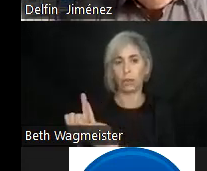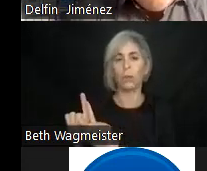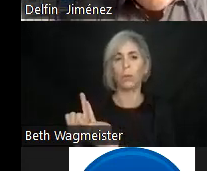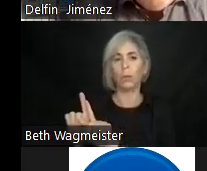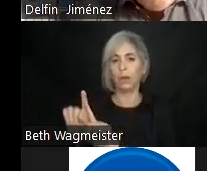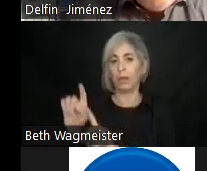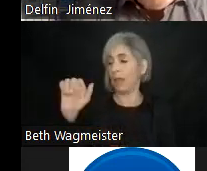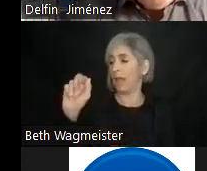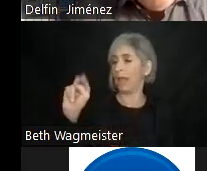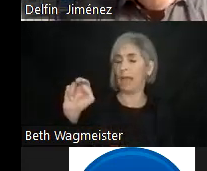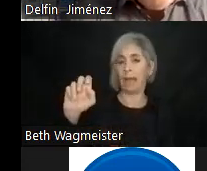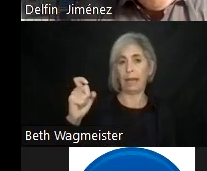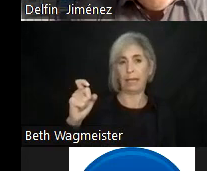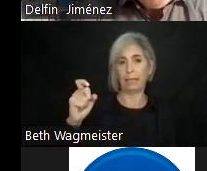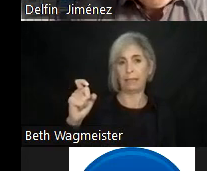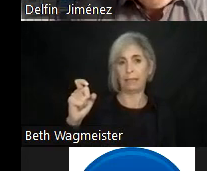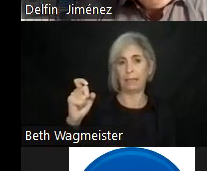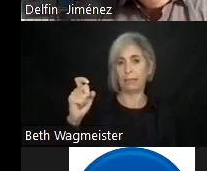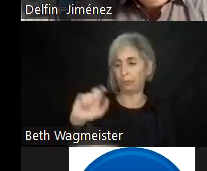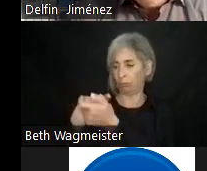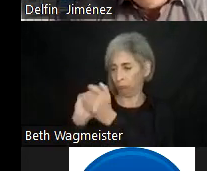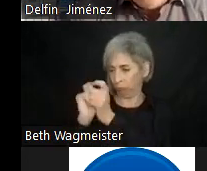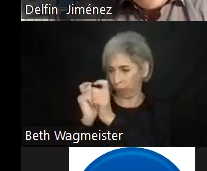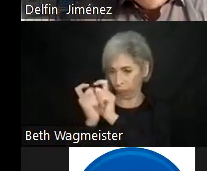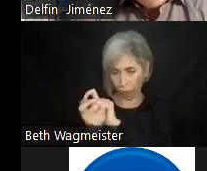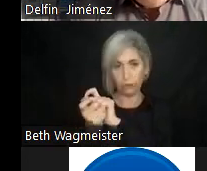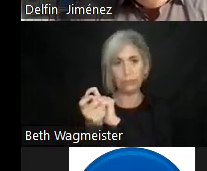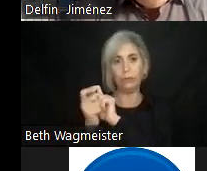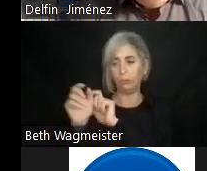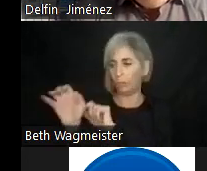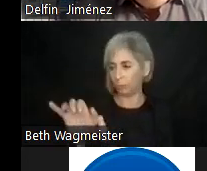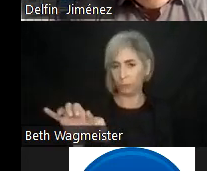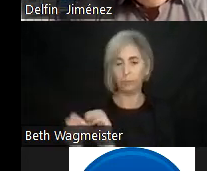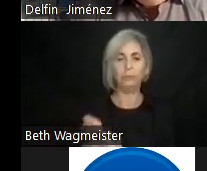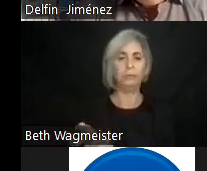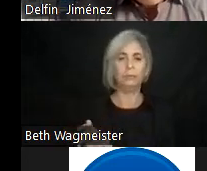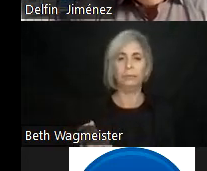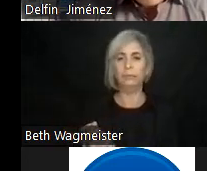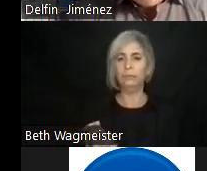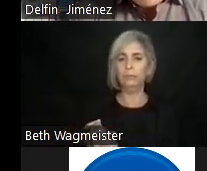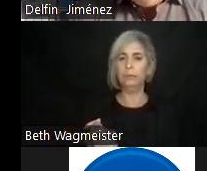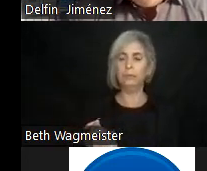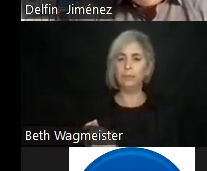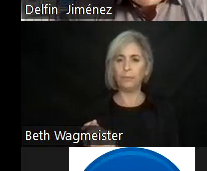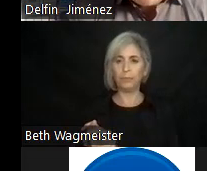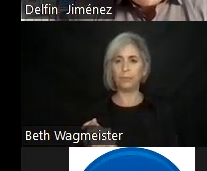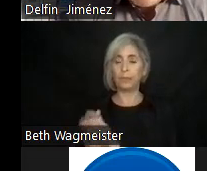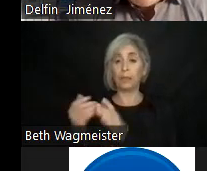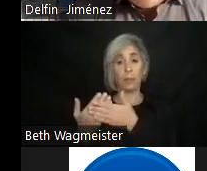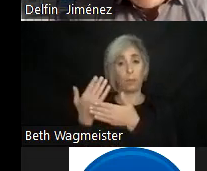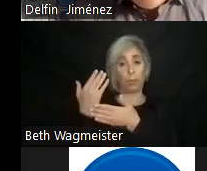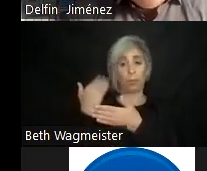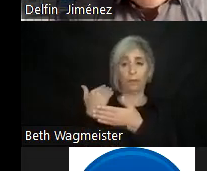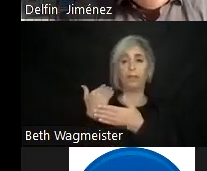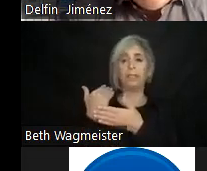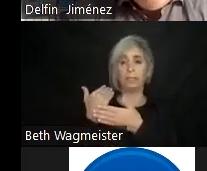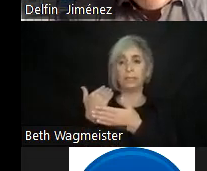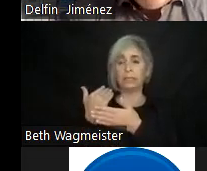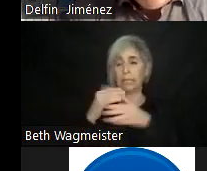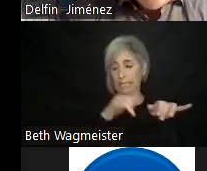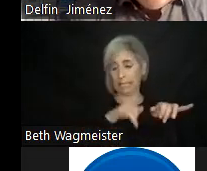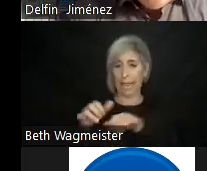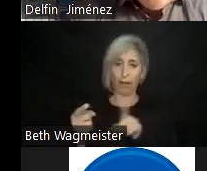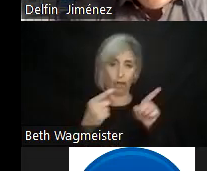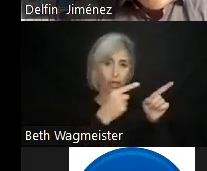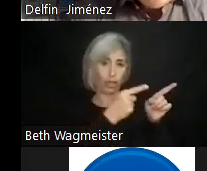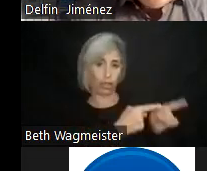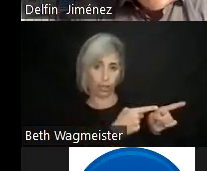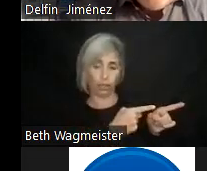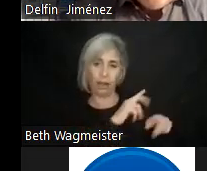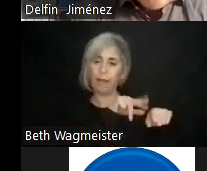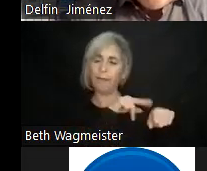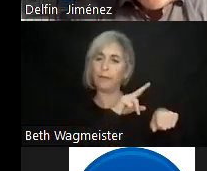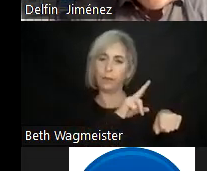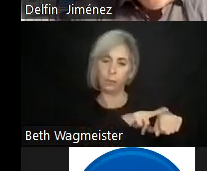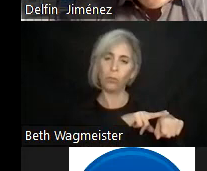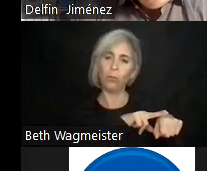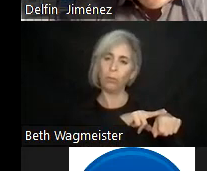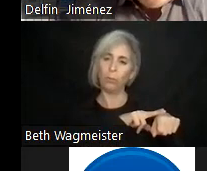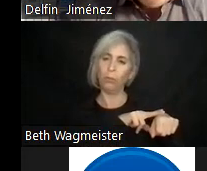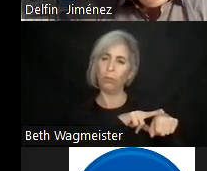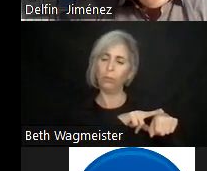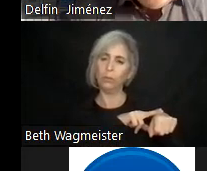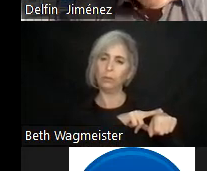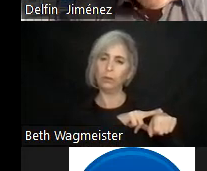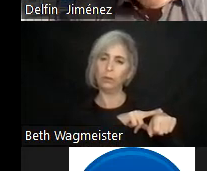The annex about this was revised. In the previous standard, of course, there were